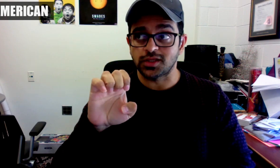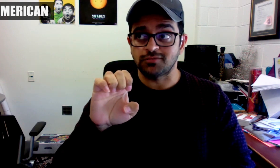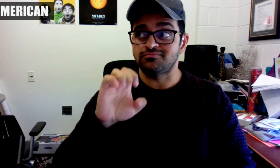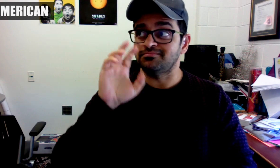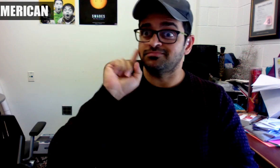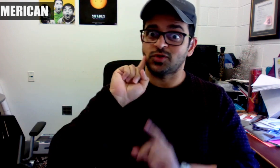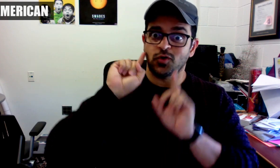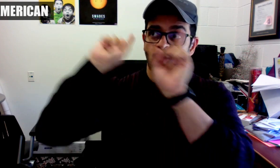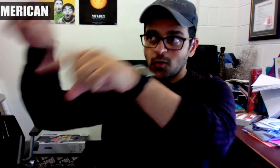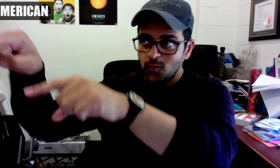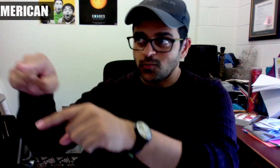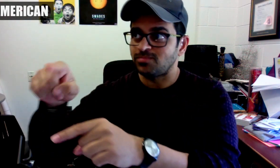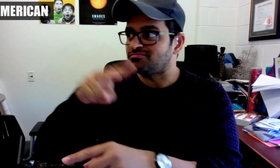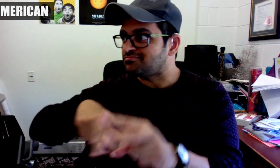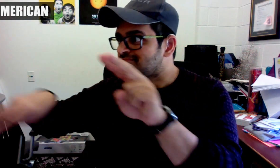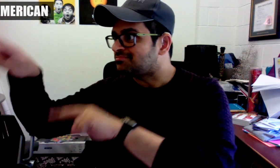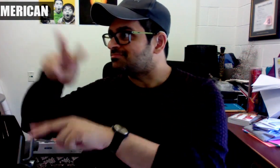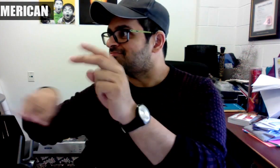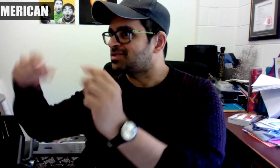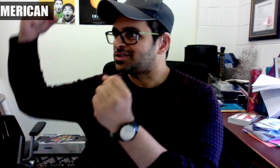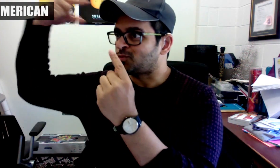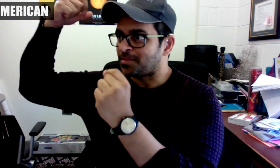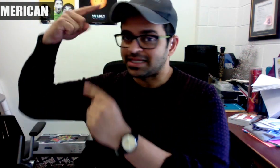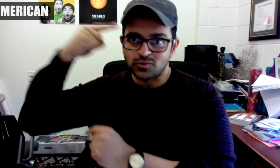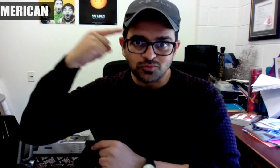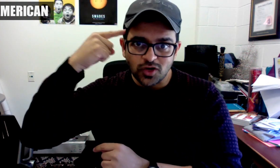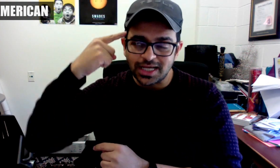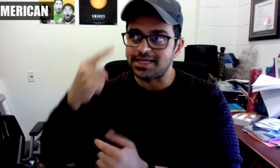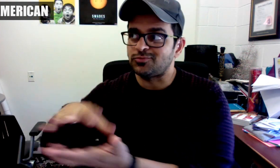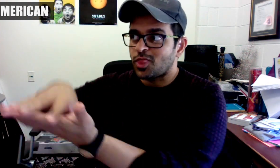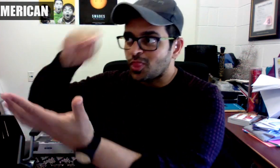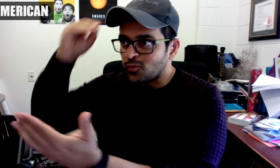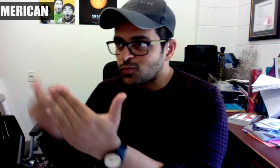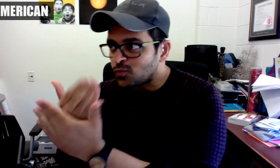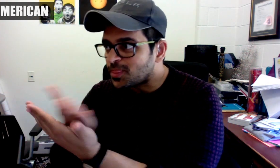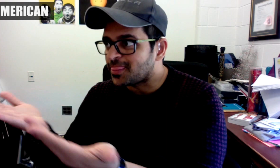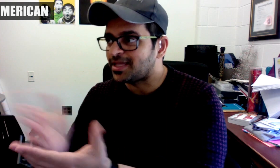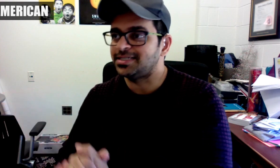Explore! Stimulate your brain, learn new things!